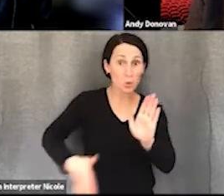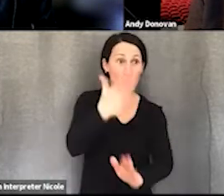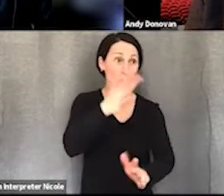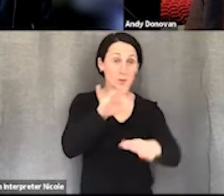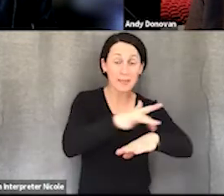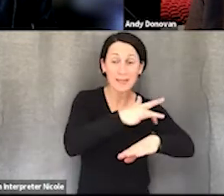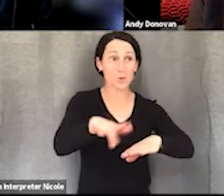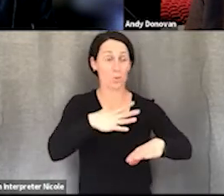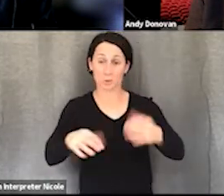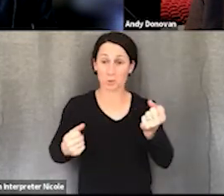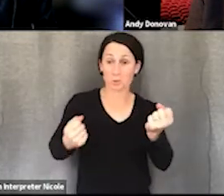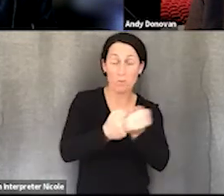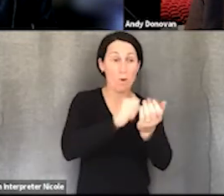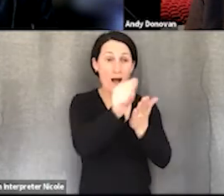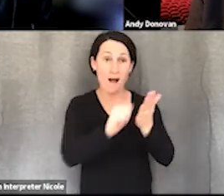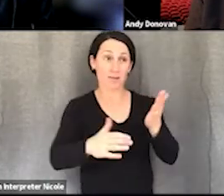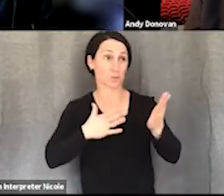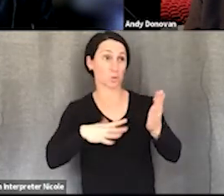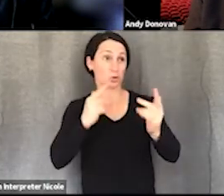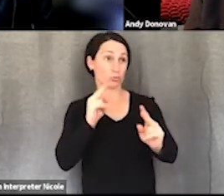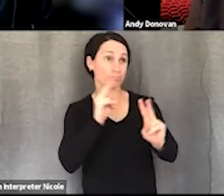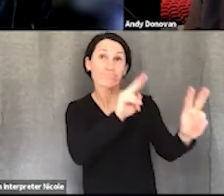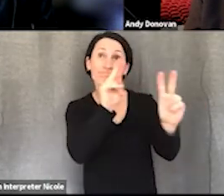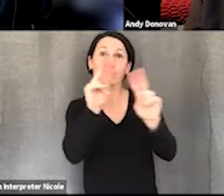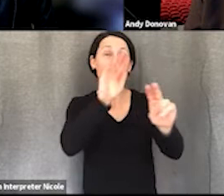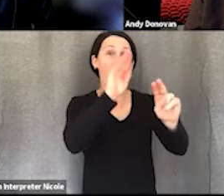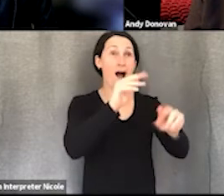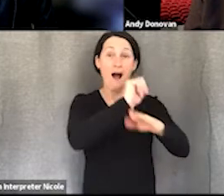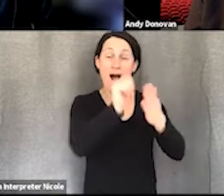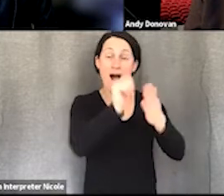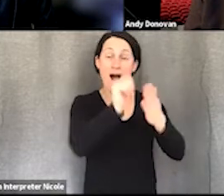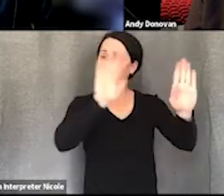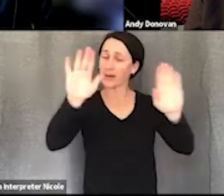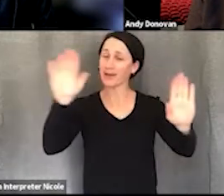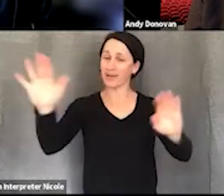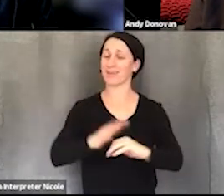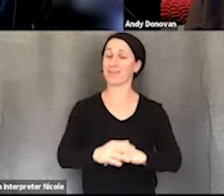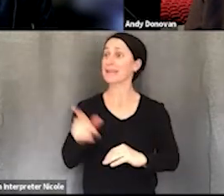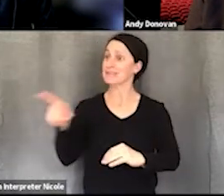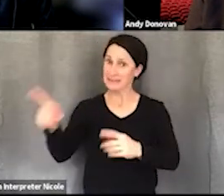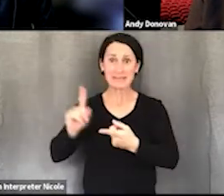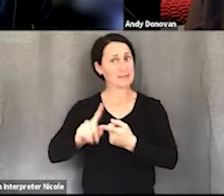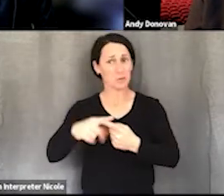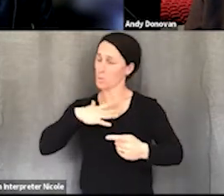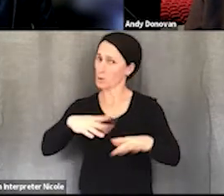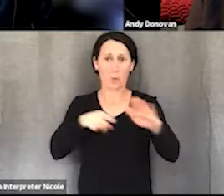or a gallery. So I think goodwill is the real key here because people still want to go out and see things and anything you can do